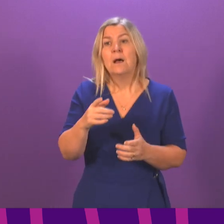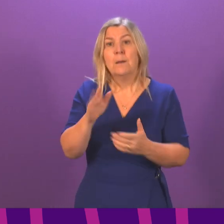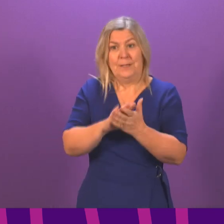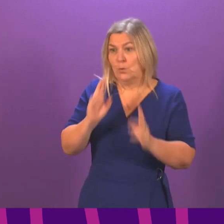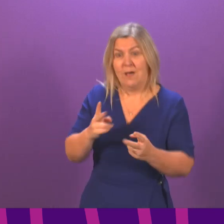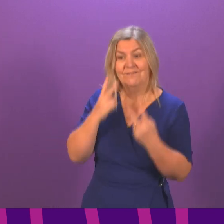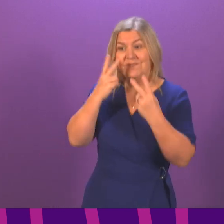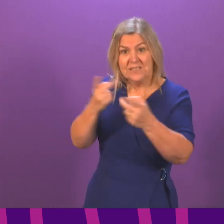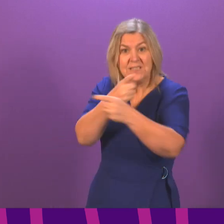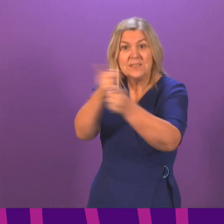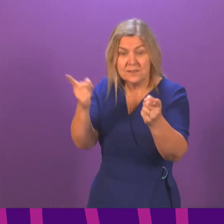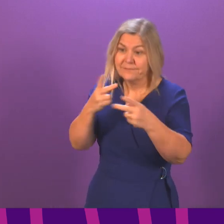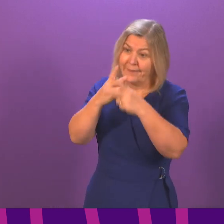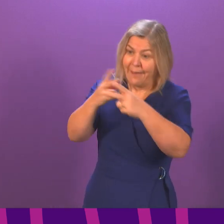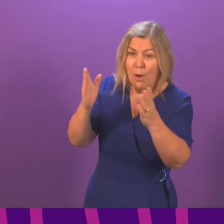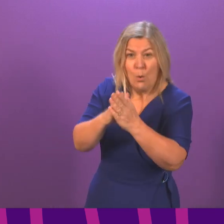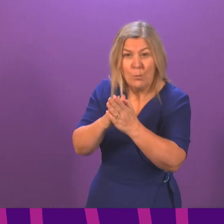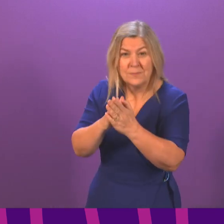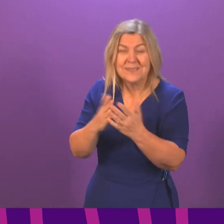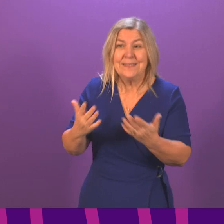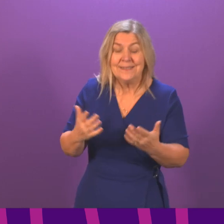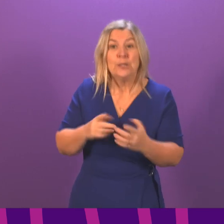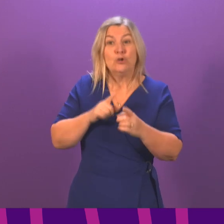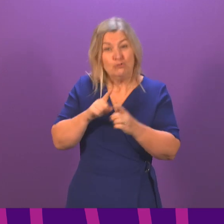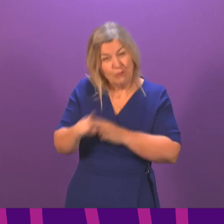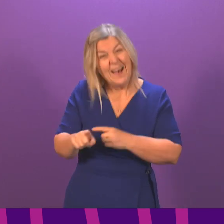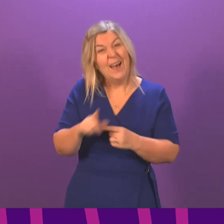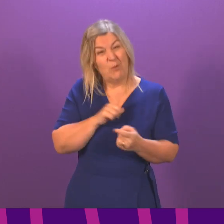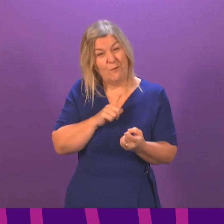ones in care homes as normal is that we are trying to prevent the virus from getting into